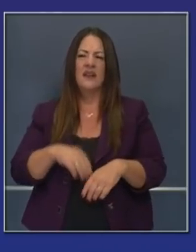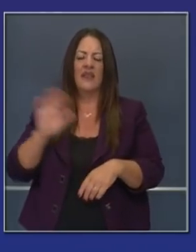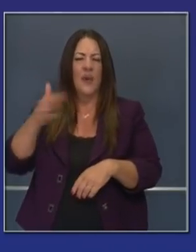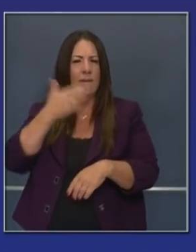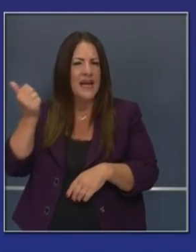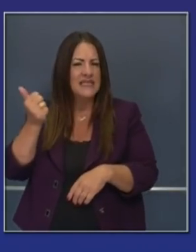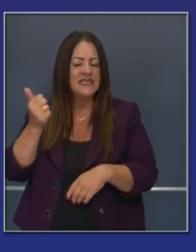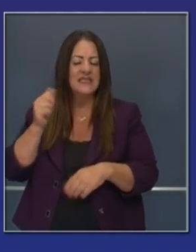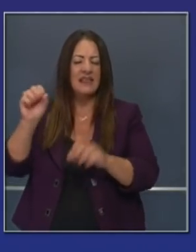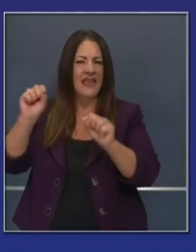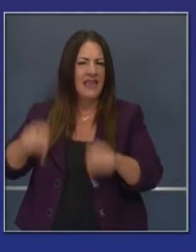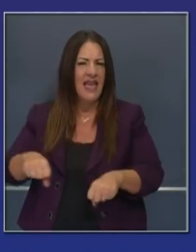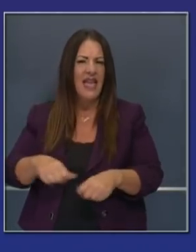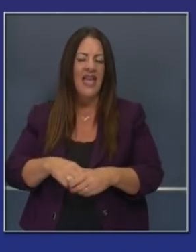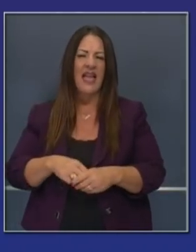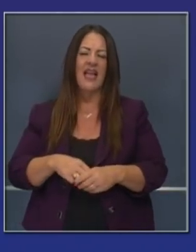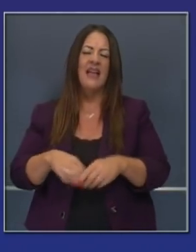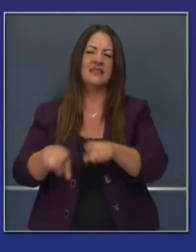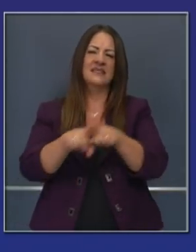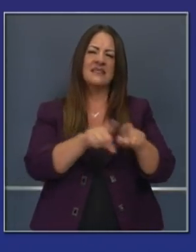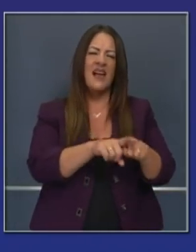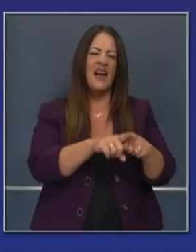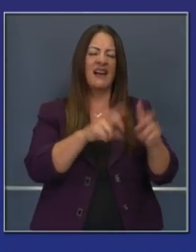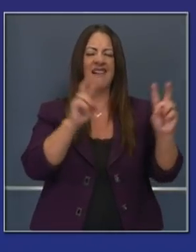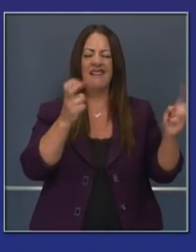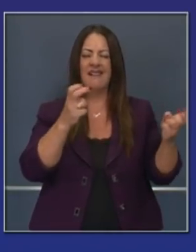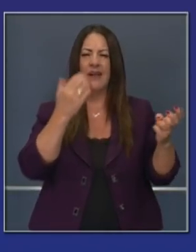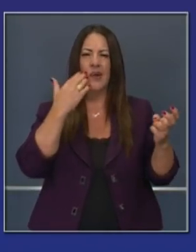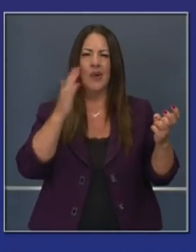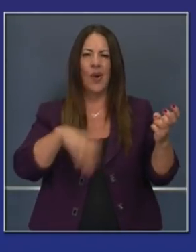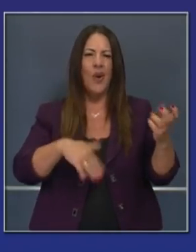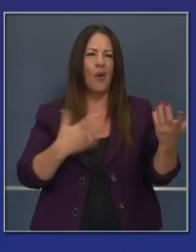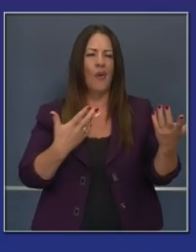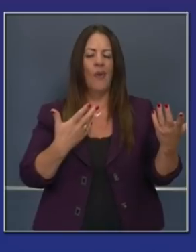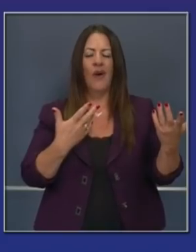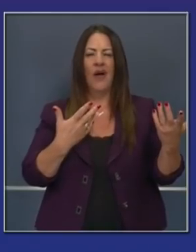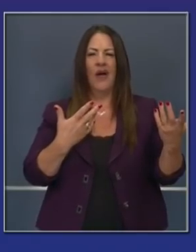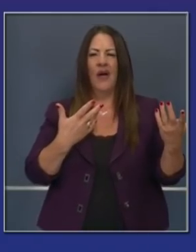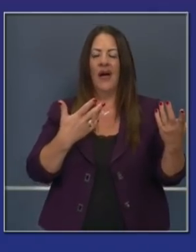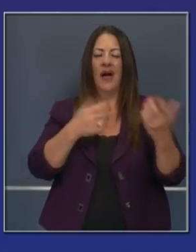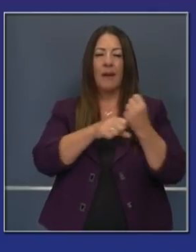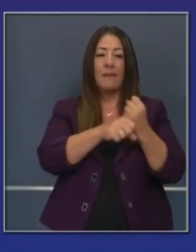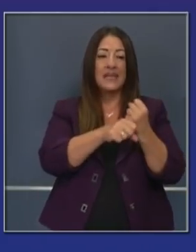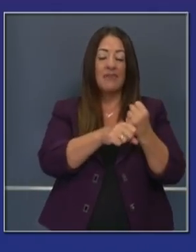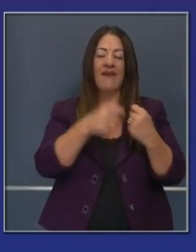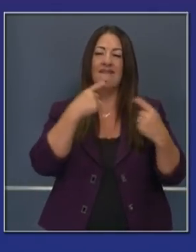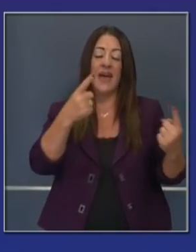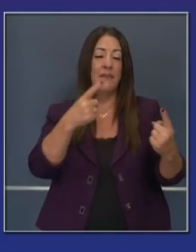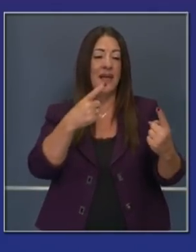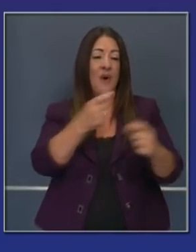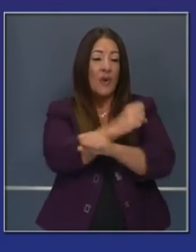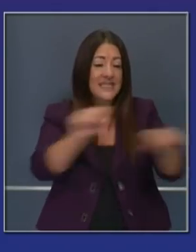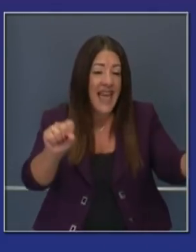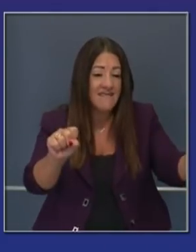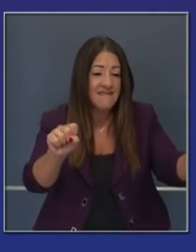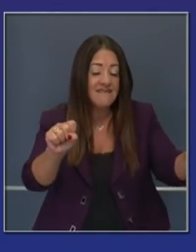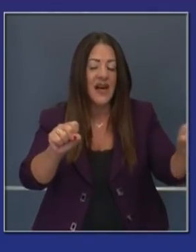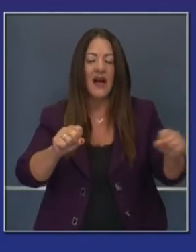THEY SUPPRESS THE VAST MAJORITY OF THOSE. I WILL HIGHLIGHT A FEW. AGAIN UNLIKE BASEBALL WORLD SERIES BEING PLAYED, SO OFTEN